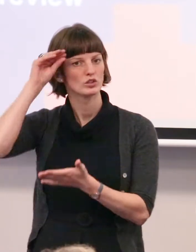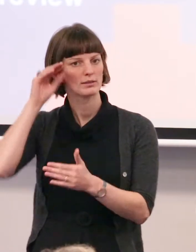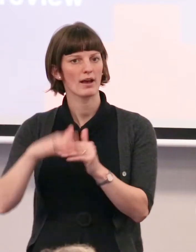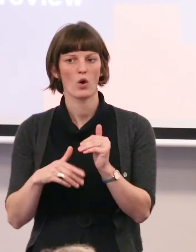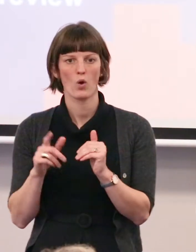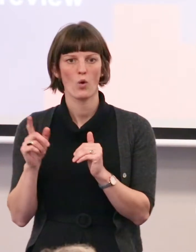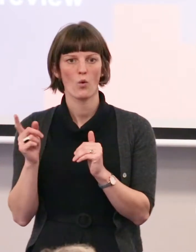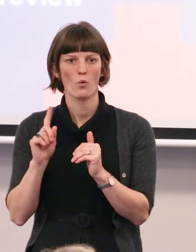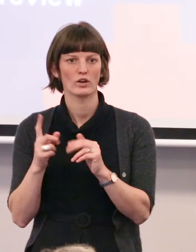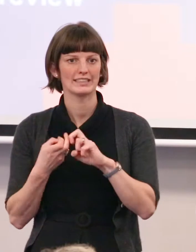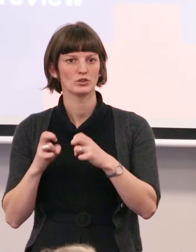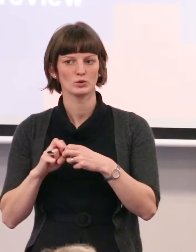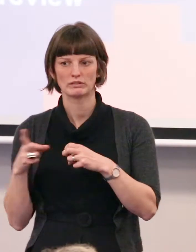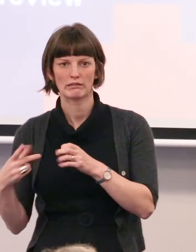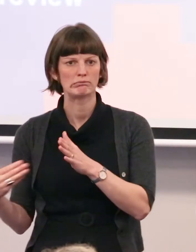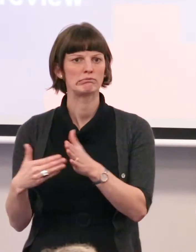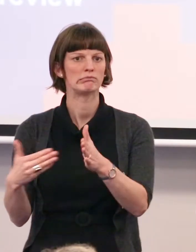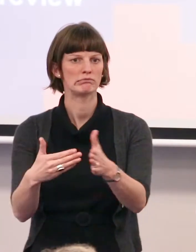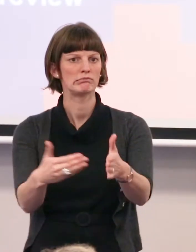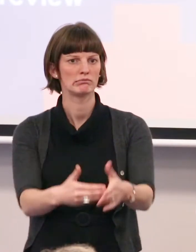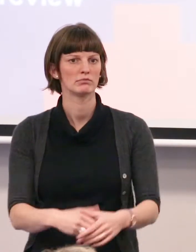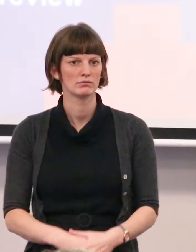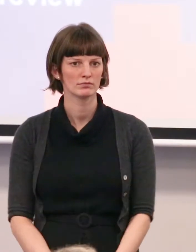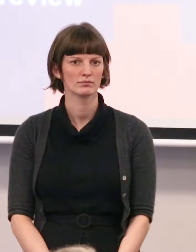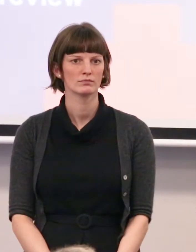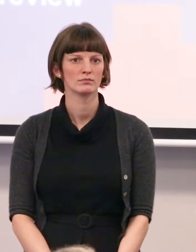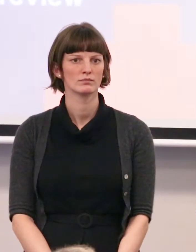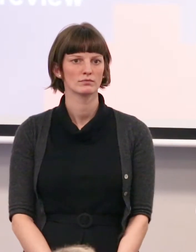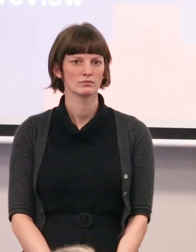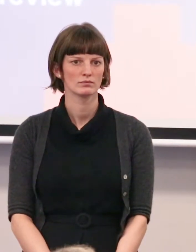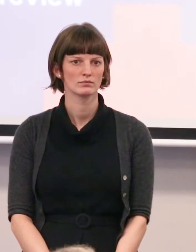they might be coming up against in terms of the challenges in putting reasonable